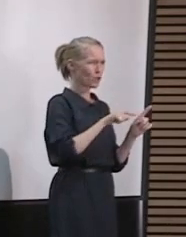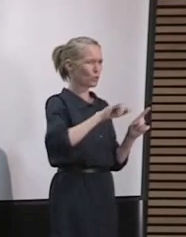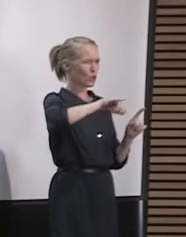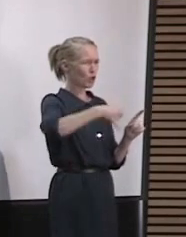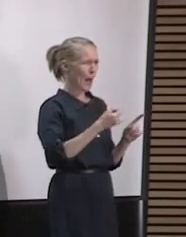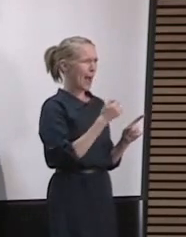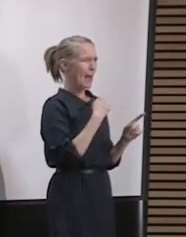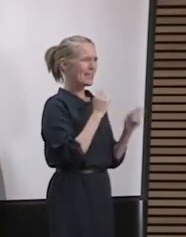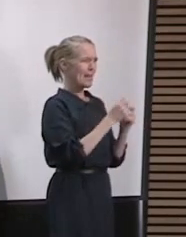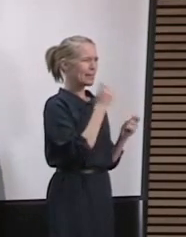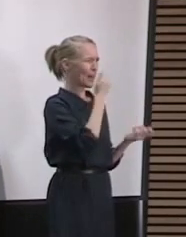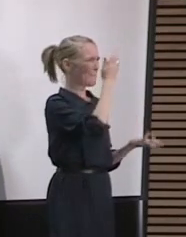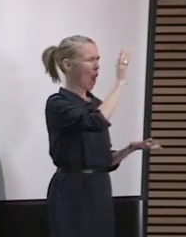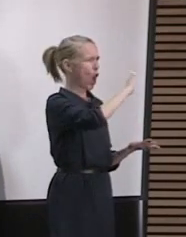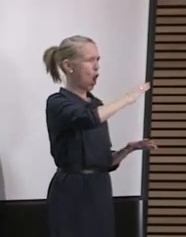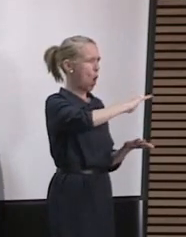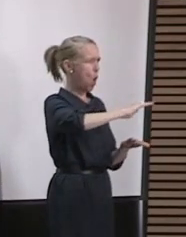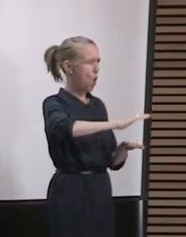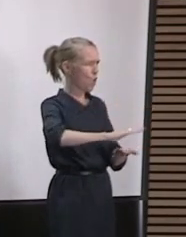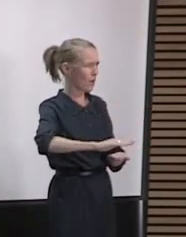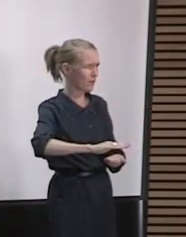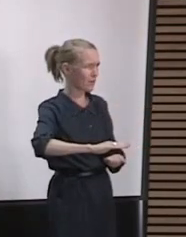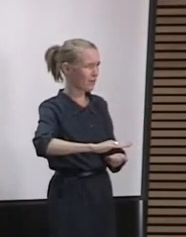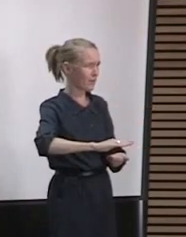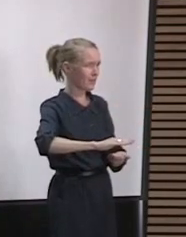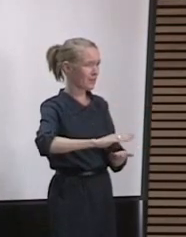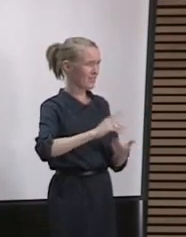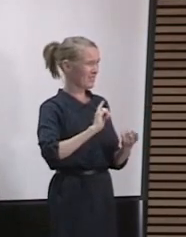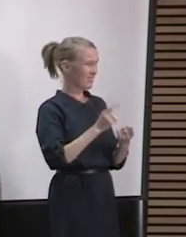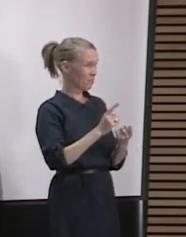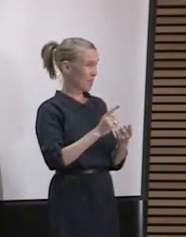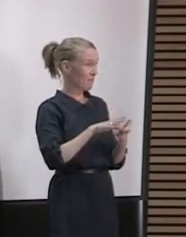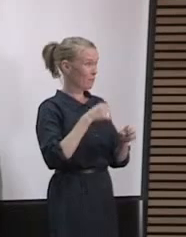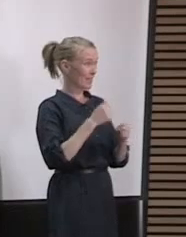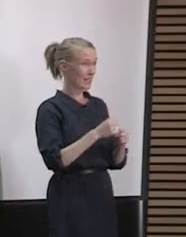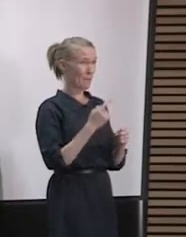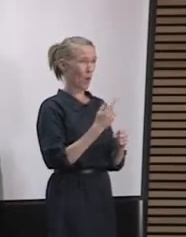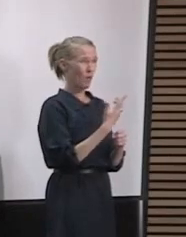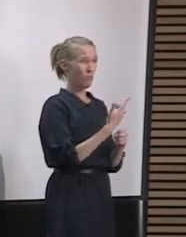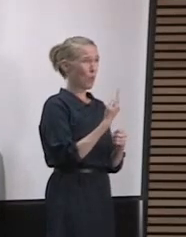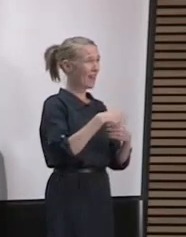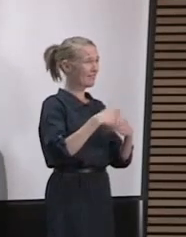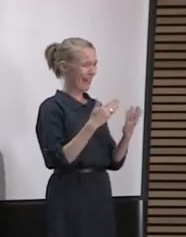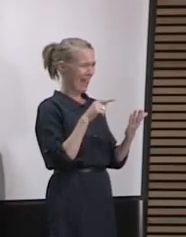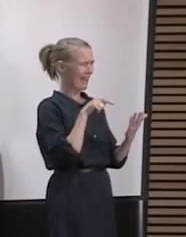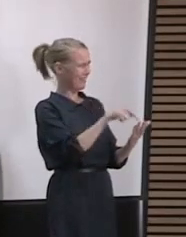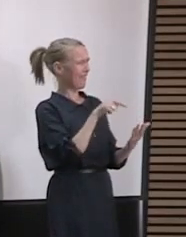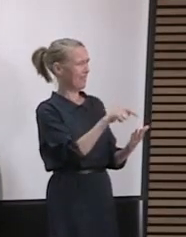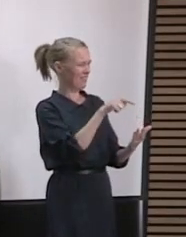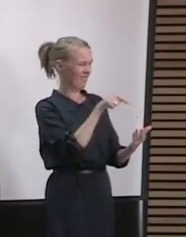community testing declined by 100,000 - from 175,000 in May